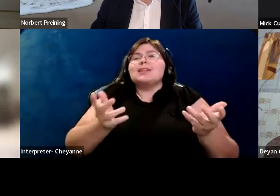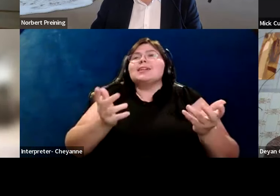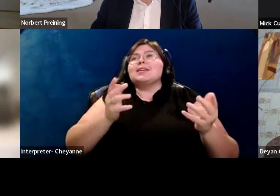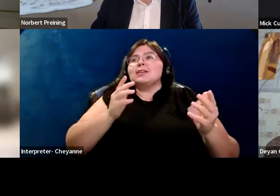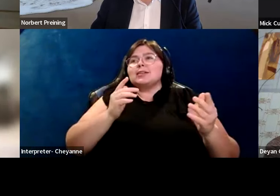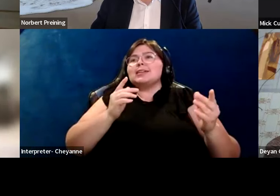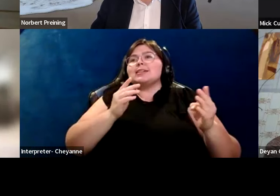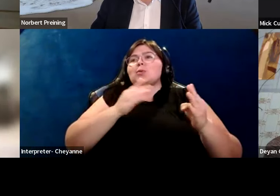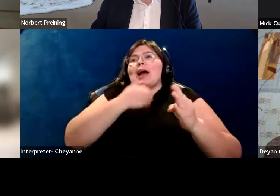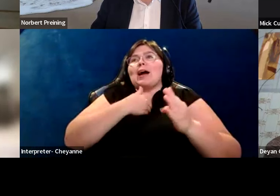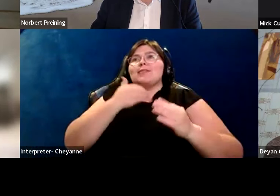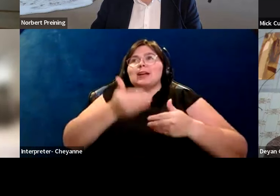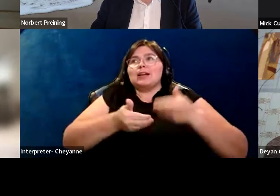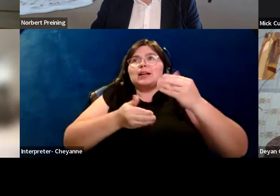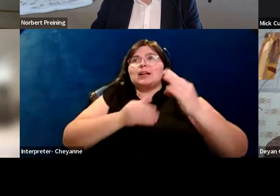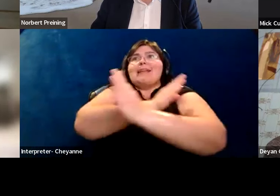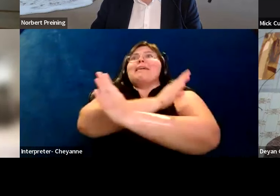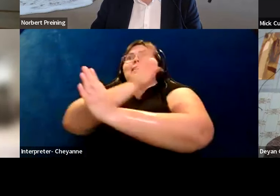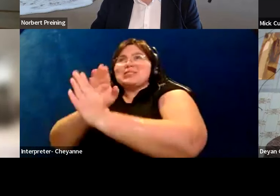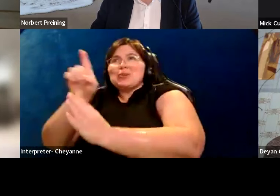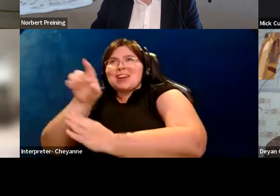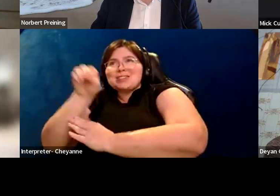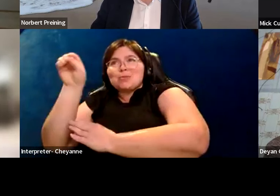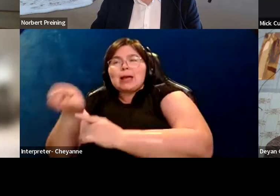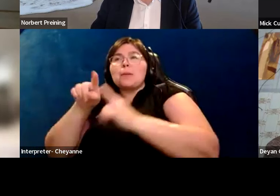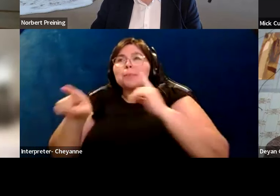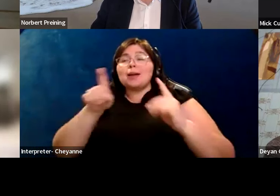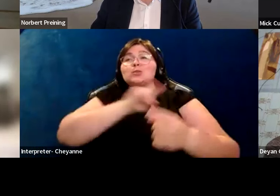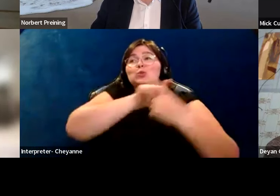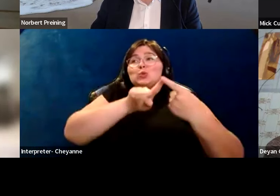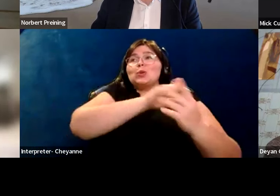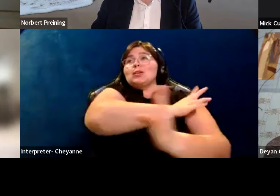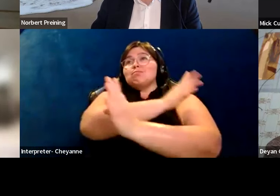But to get to the 80% or 90% mark, MathML is a very good option.